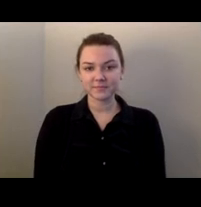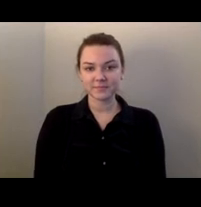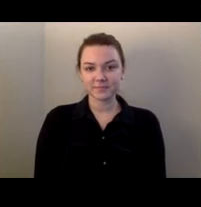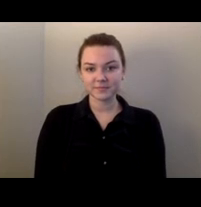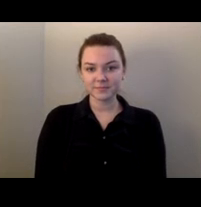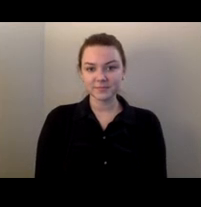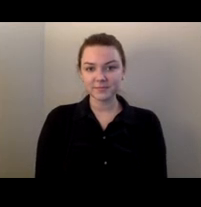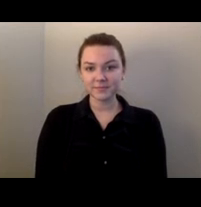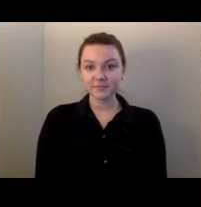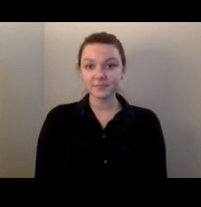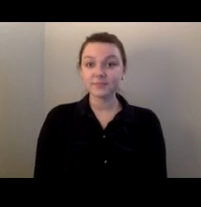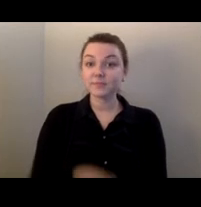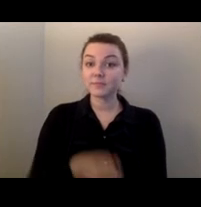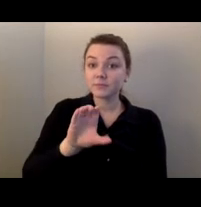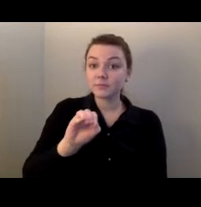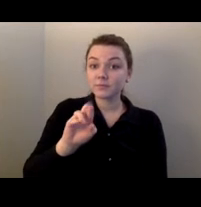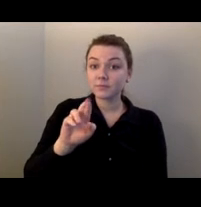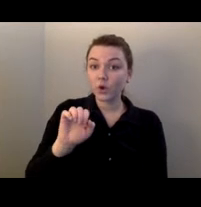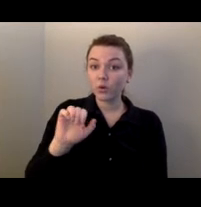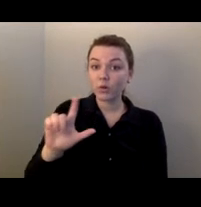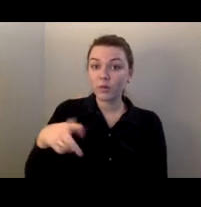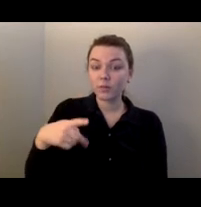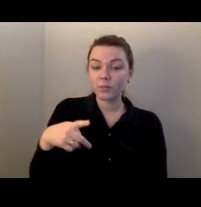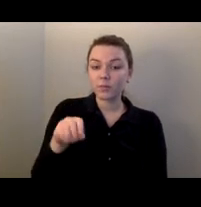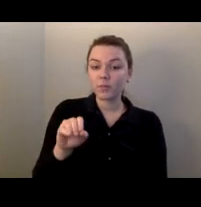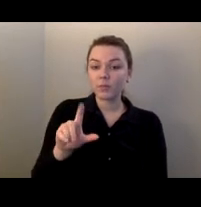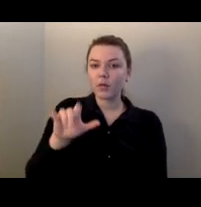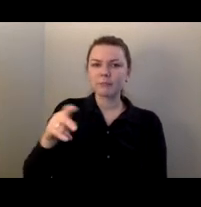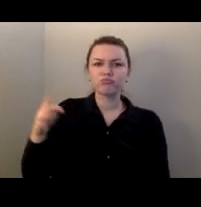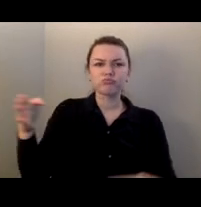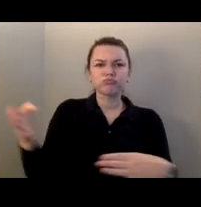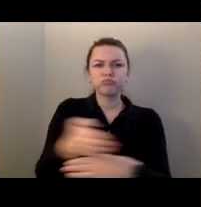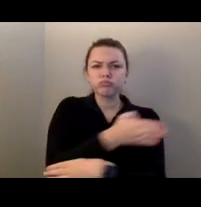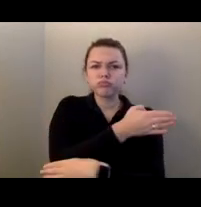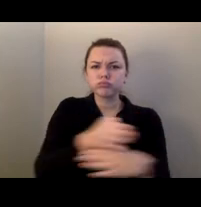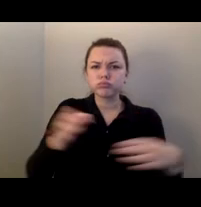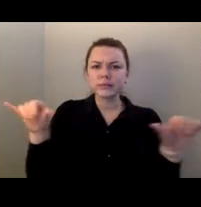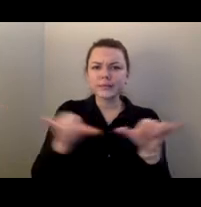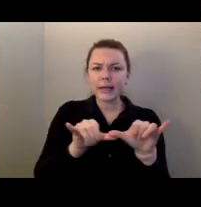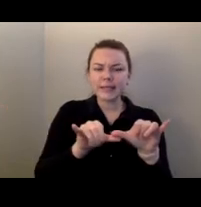So coral polyps can range in size from tiny, tiny animals